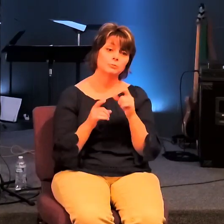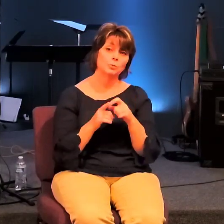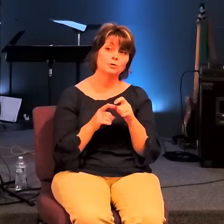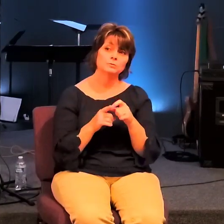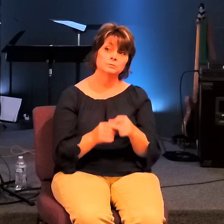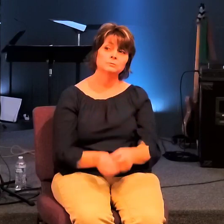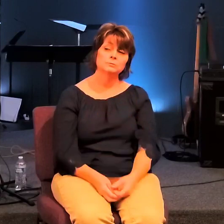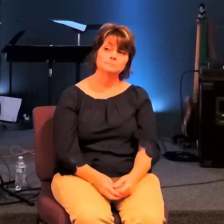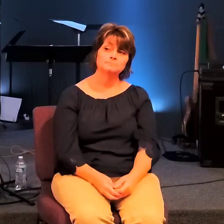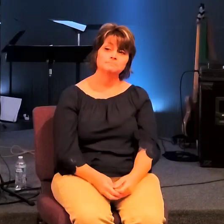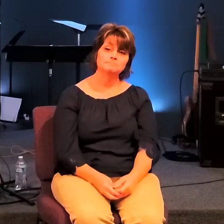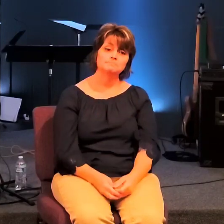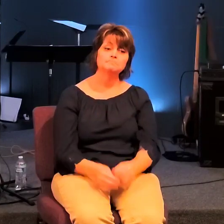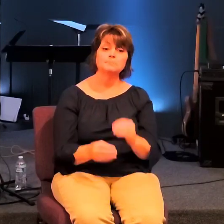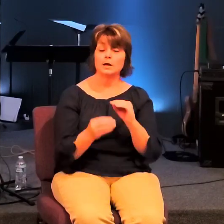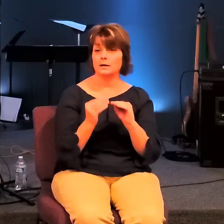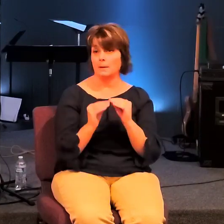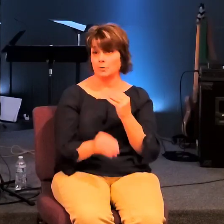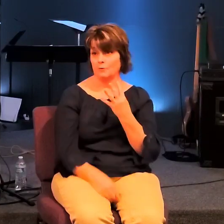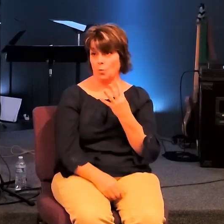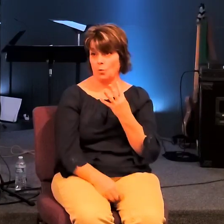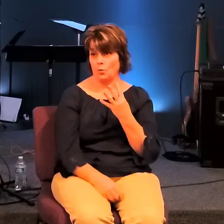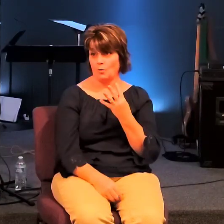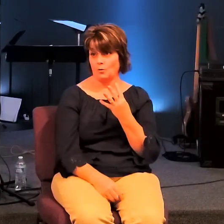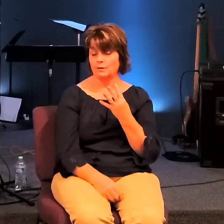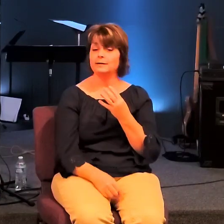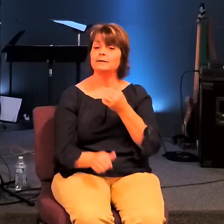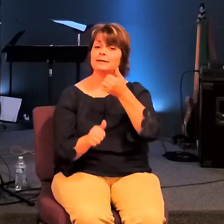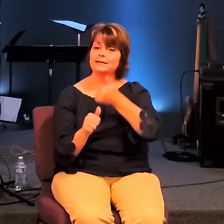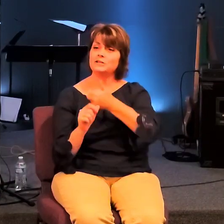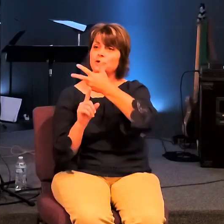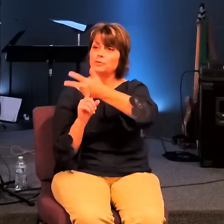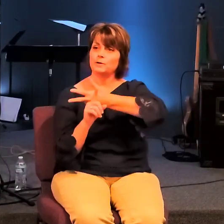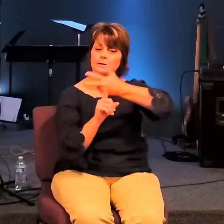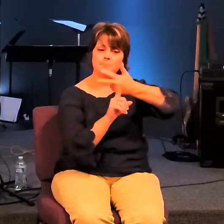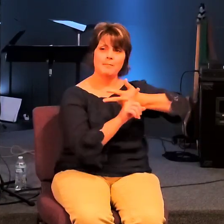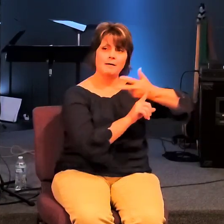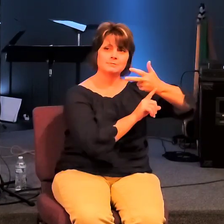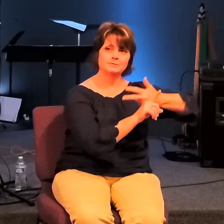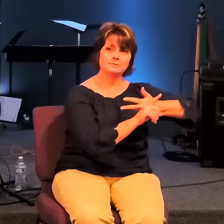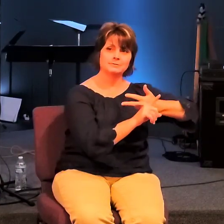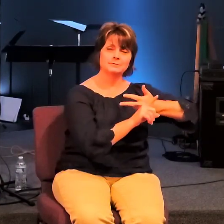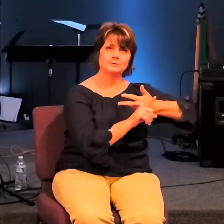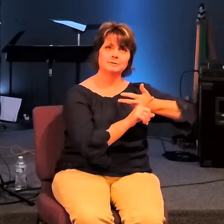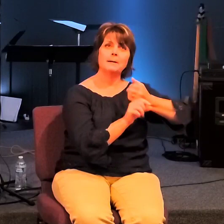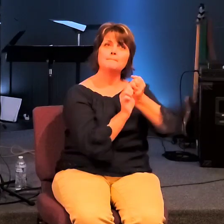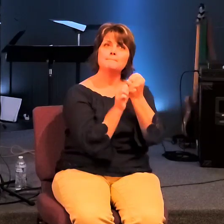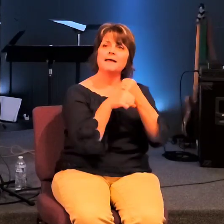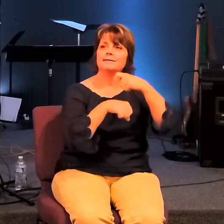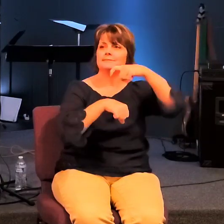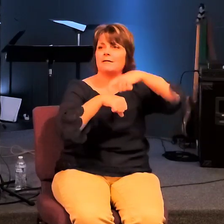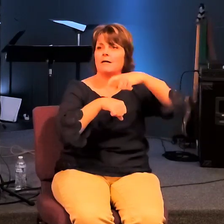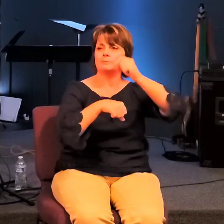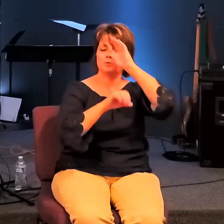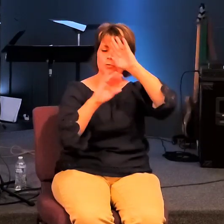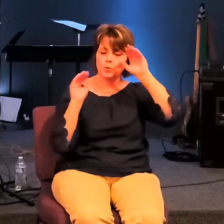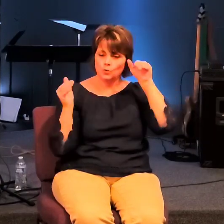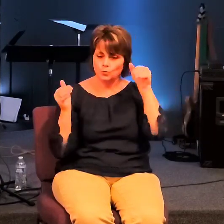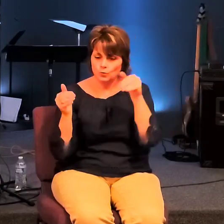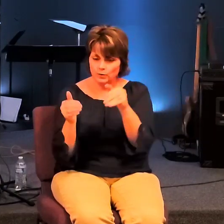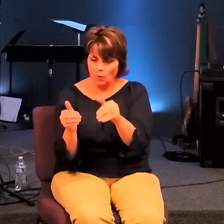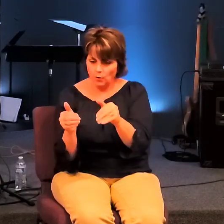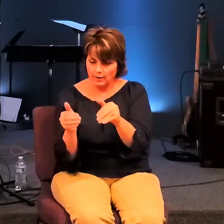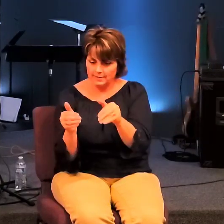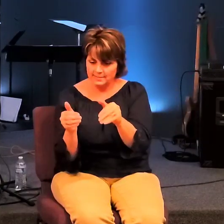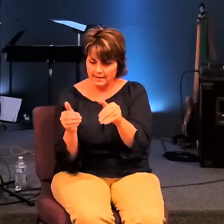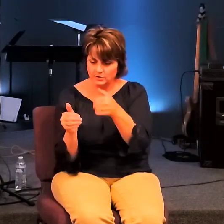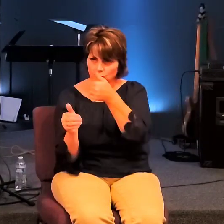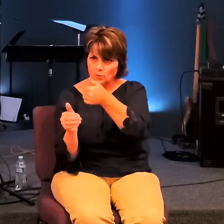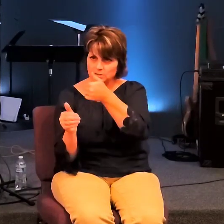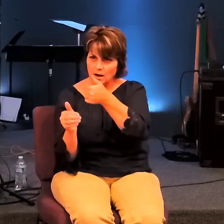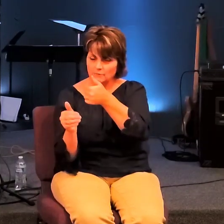four make time each quarter to reorient and reconsider your life goals you know we’re